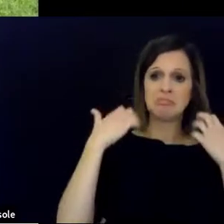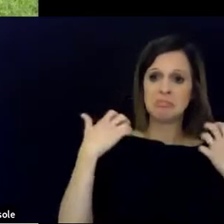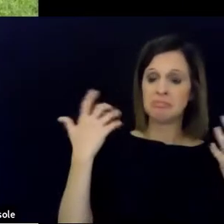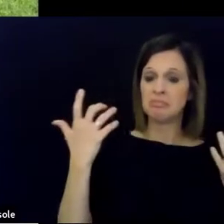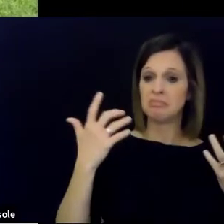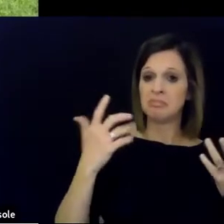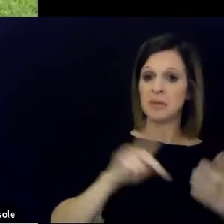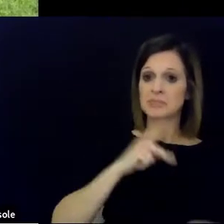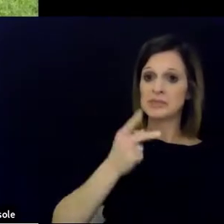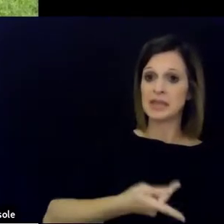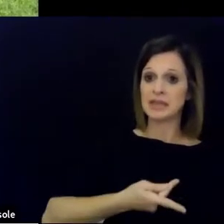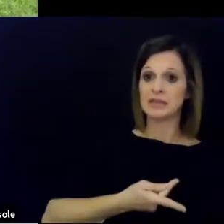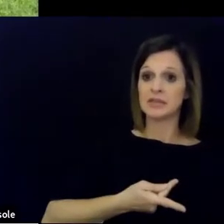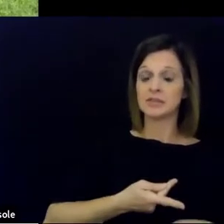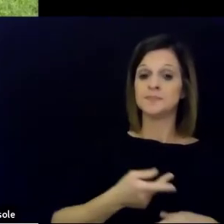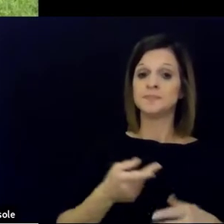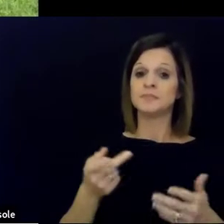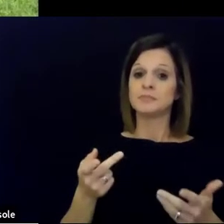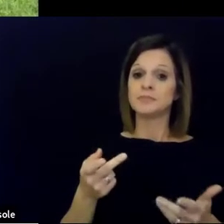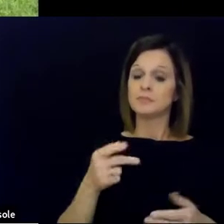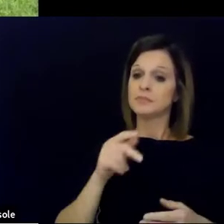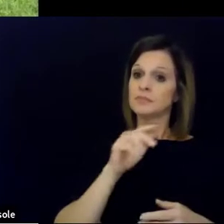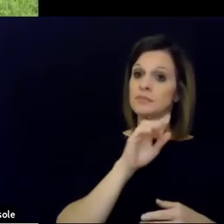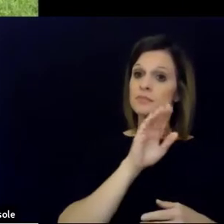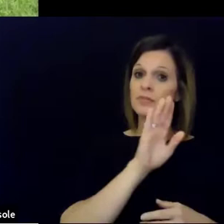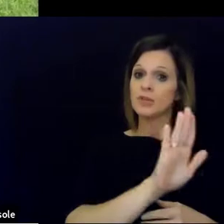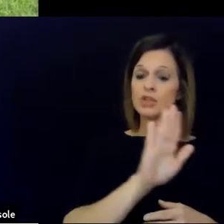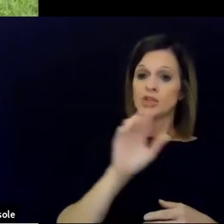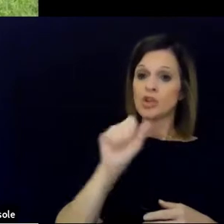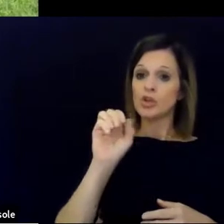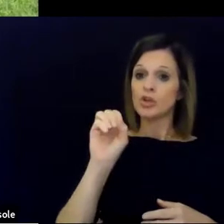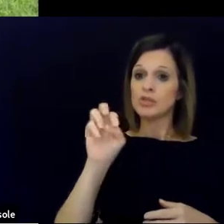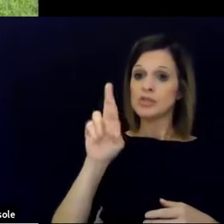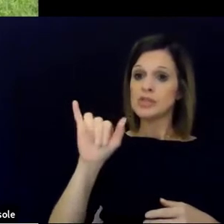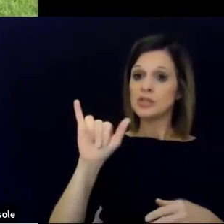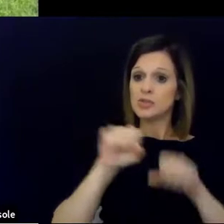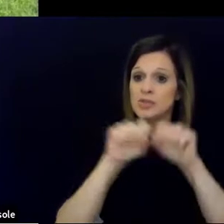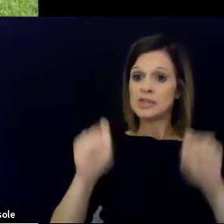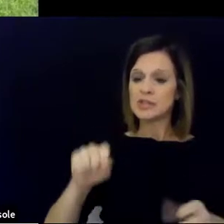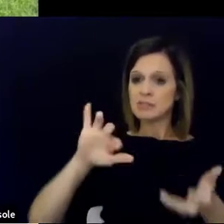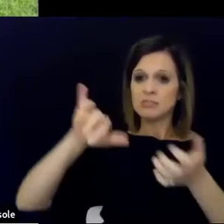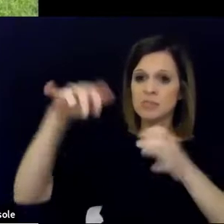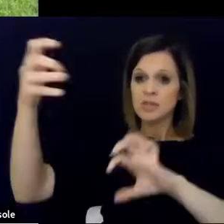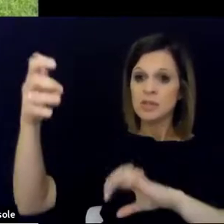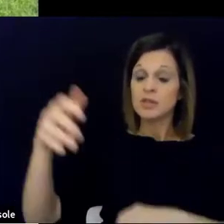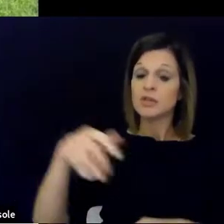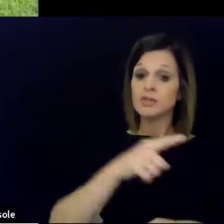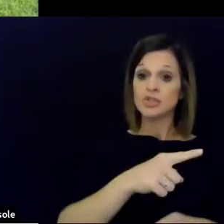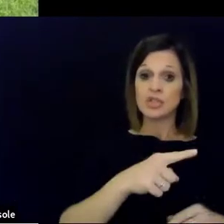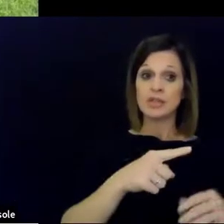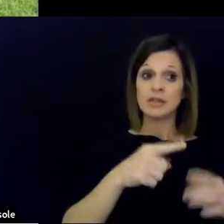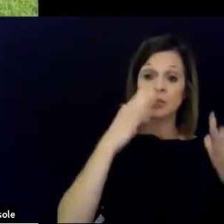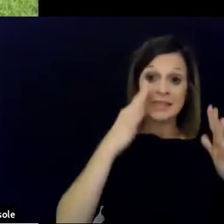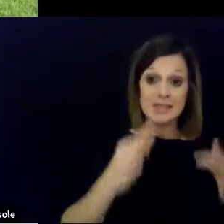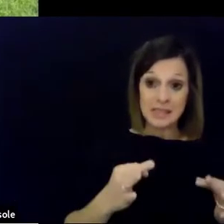Meltdown is the right word because their sensory systems got all screwed up, and she was choosing to do something about it